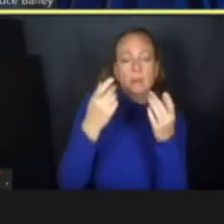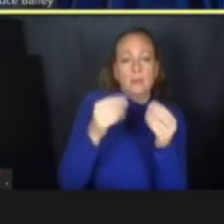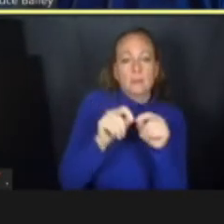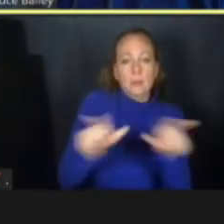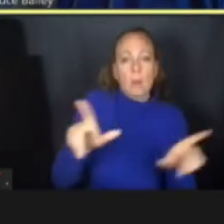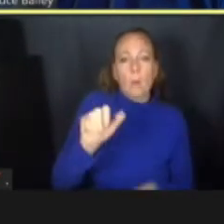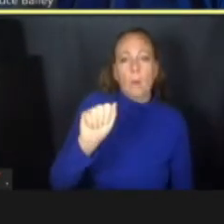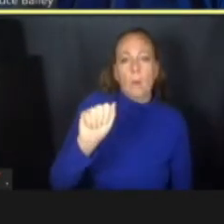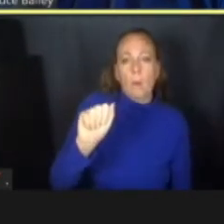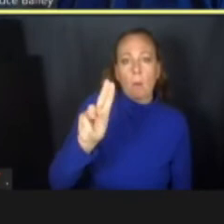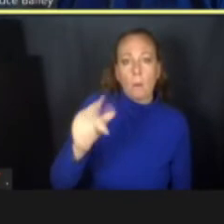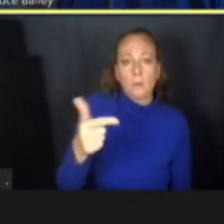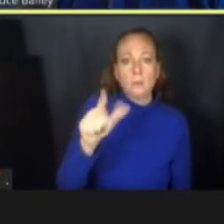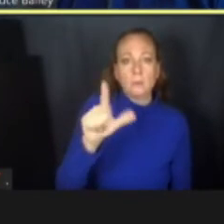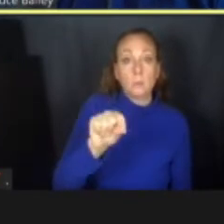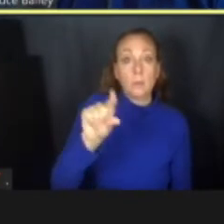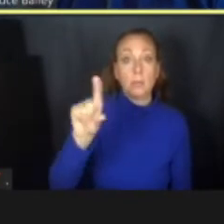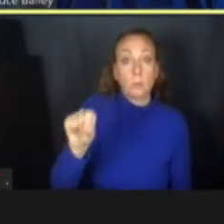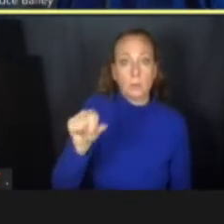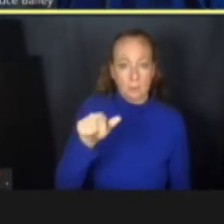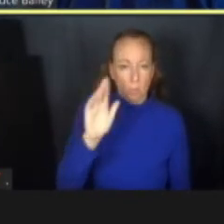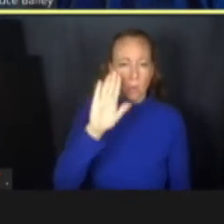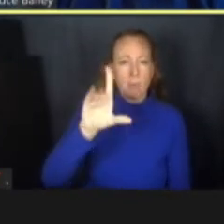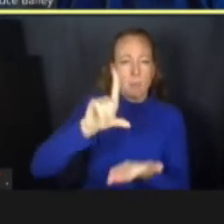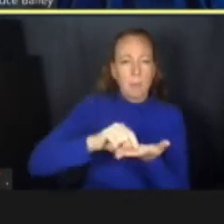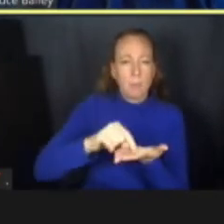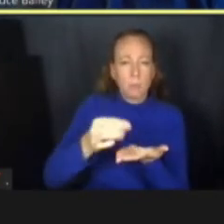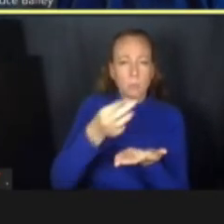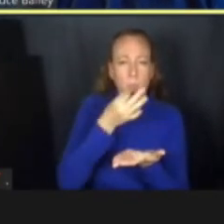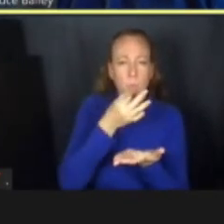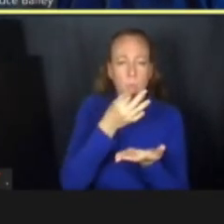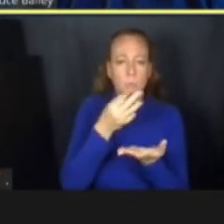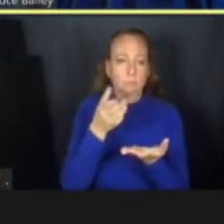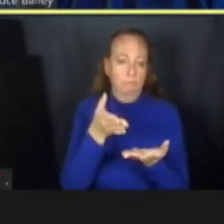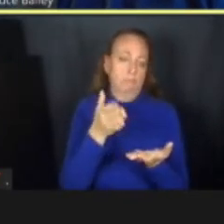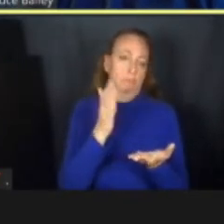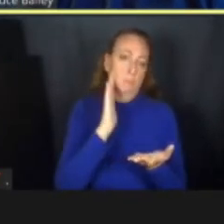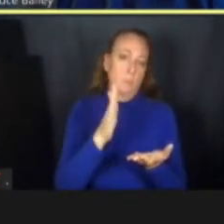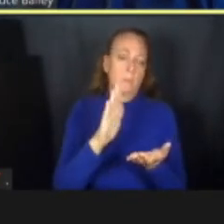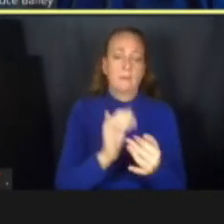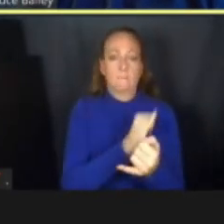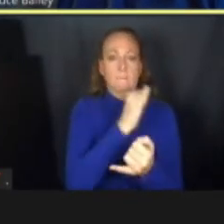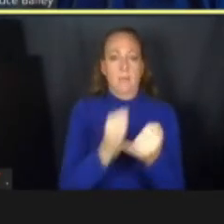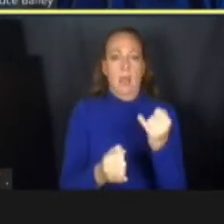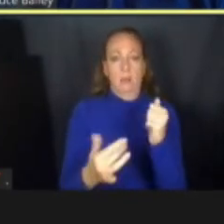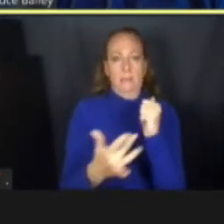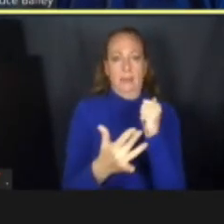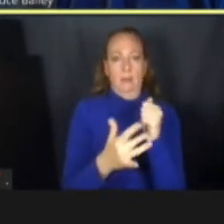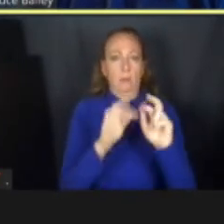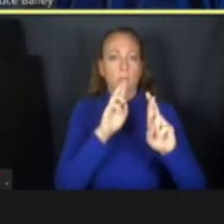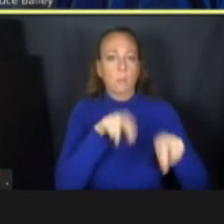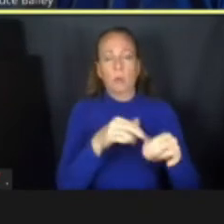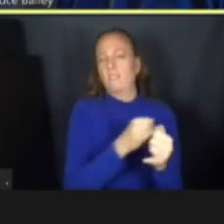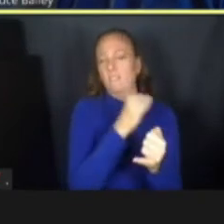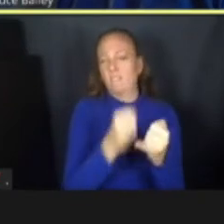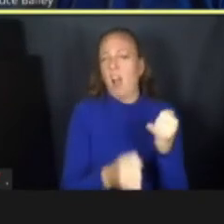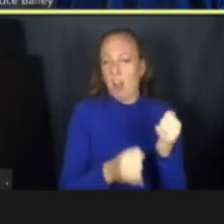It's gonna be published soon as a final technical report, a final version, by the end of this calendar year.